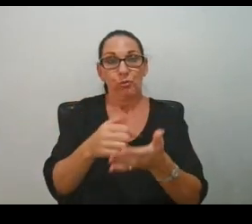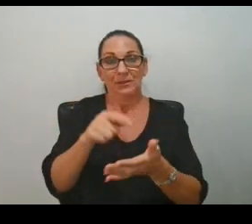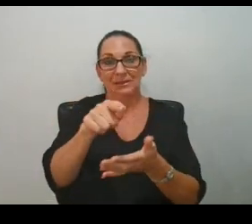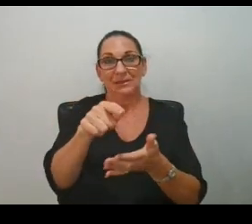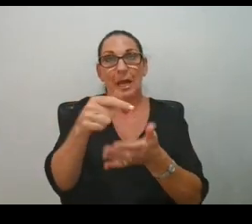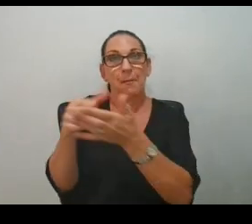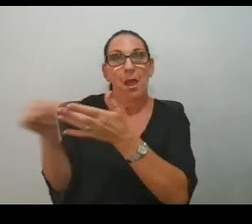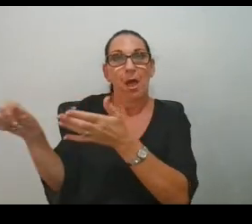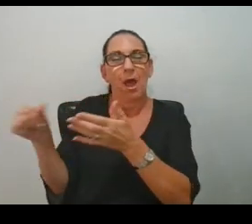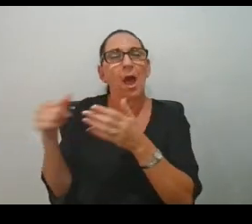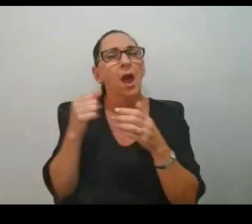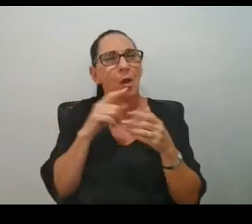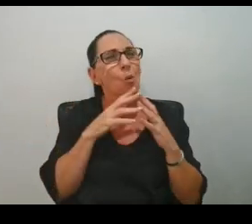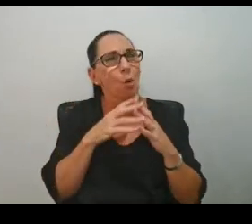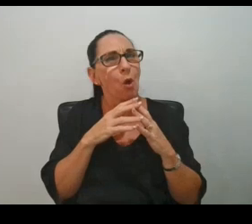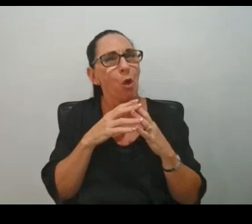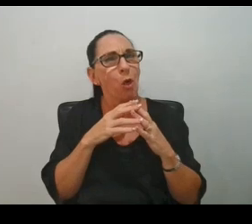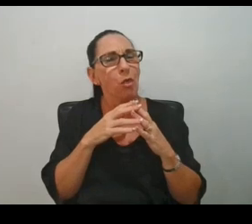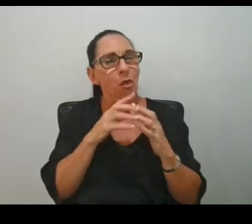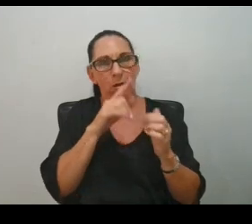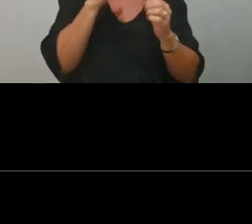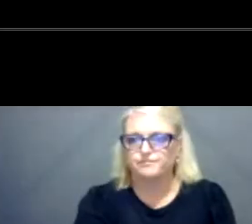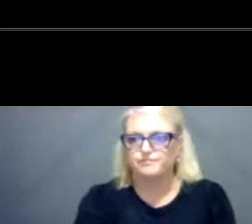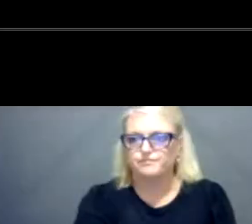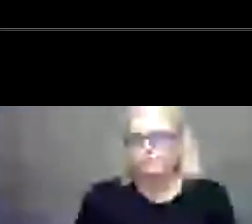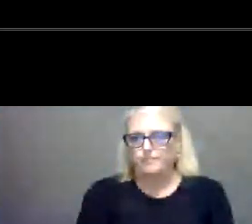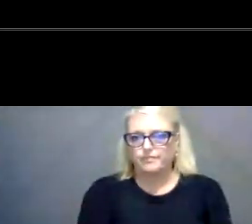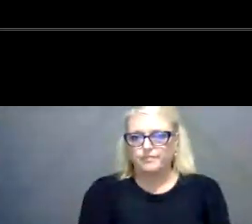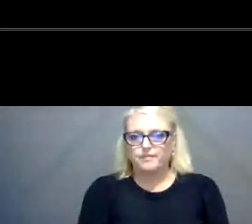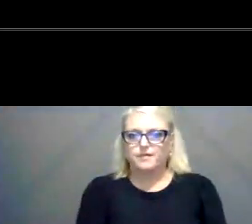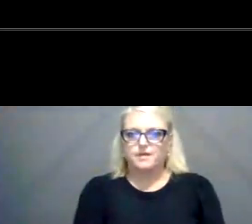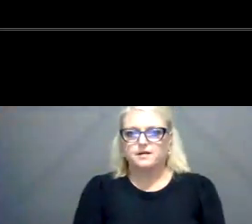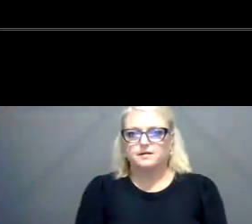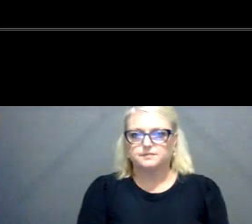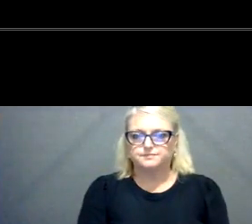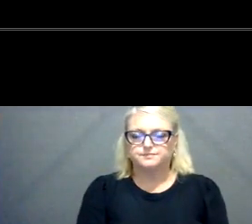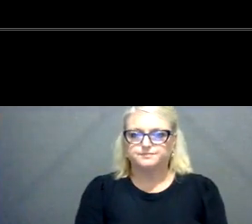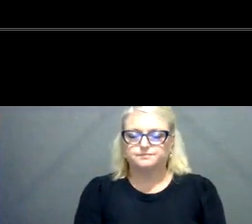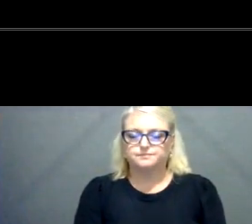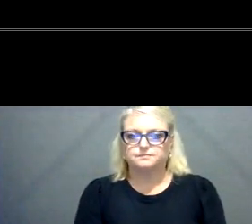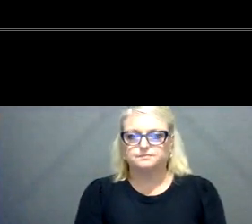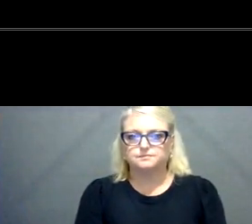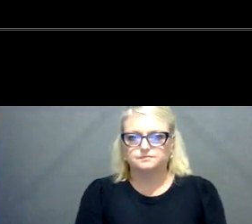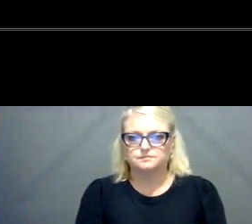something that you might not be expecting and this is really where um these are the guidelines that